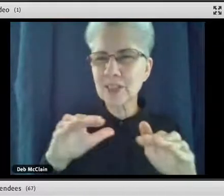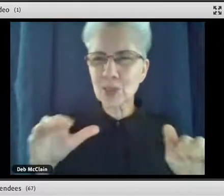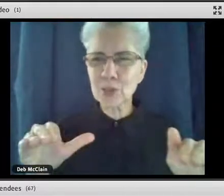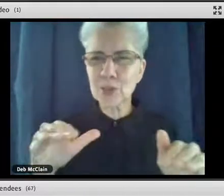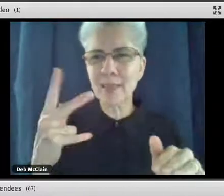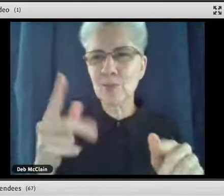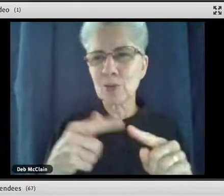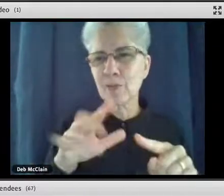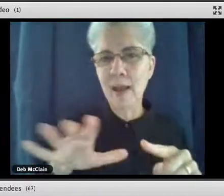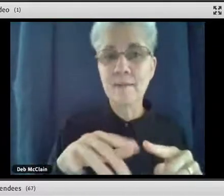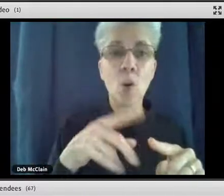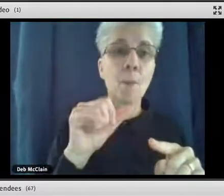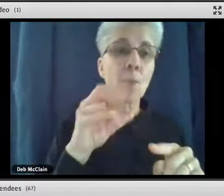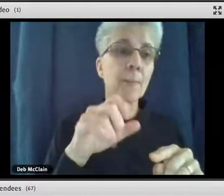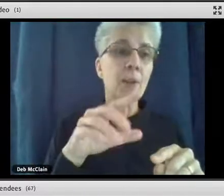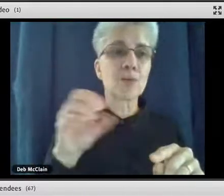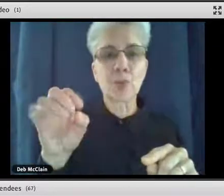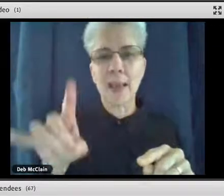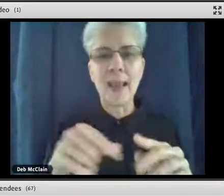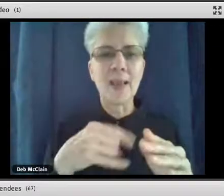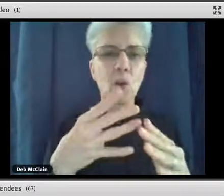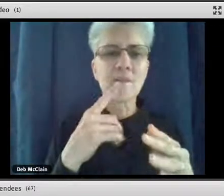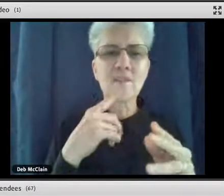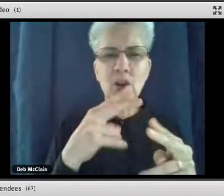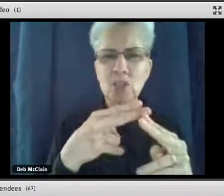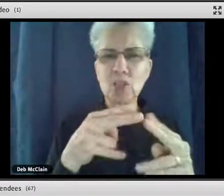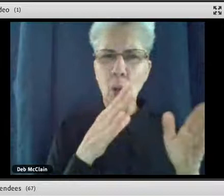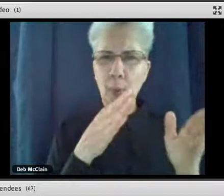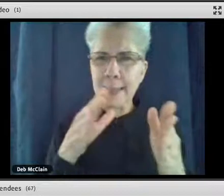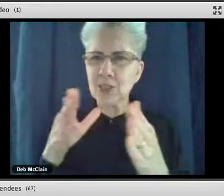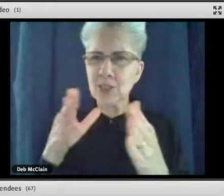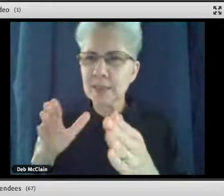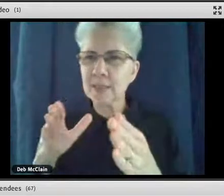a juvenile audience, like preschool, zero to five years, primary, zero to eight,